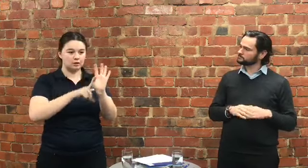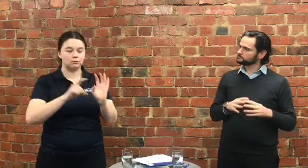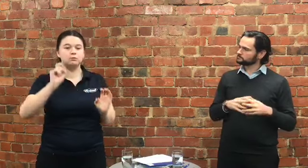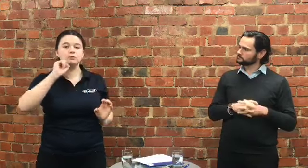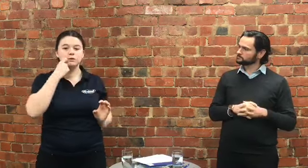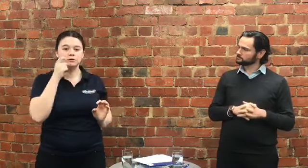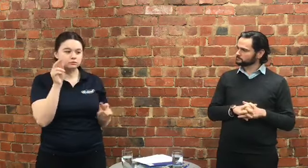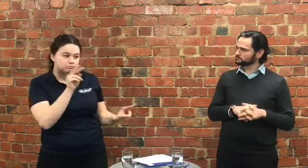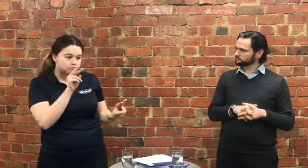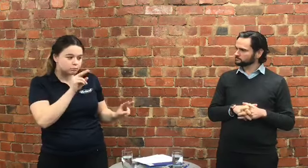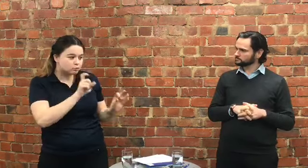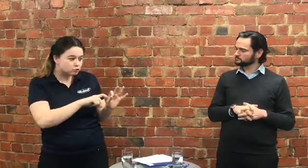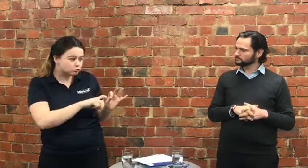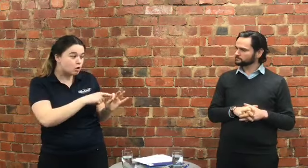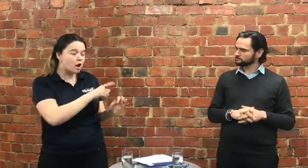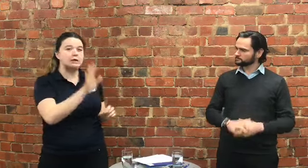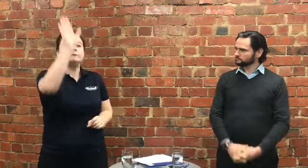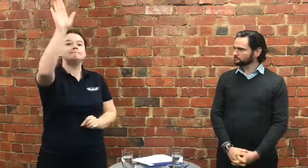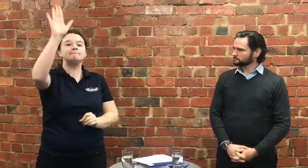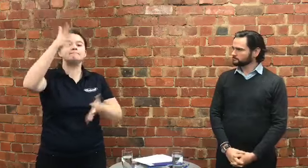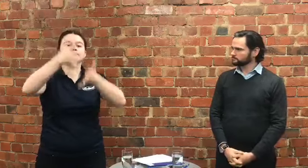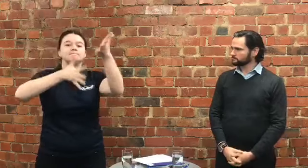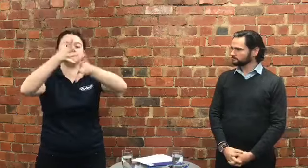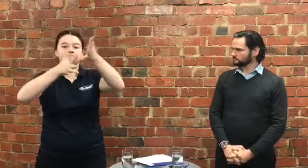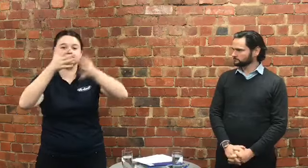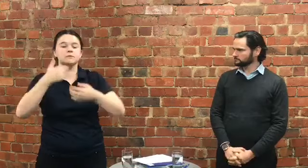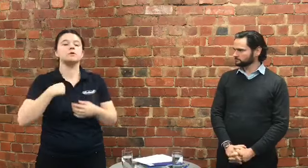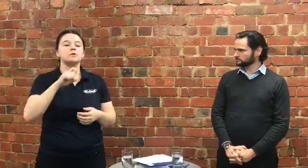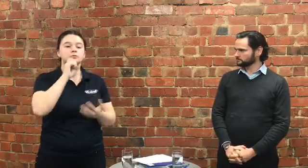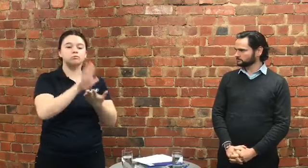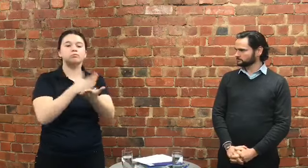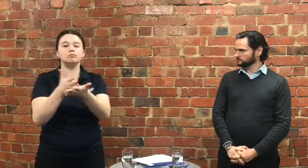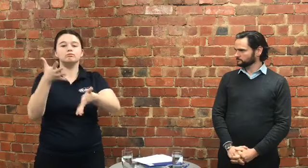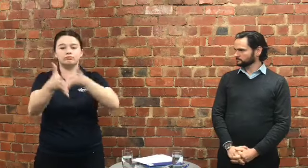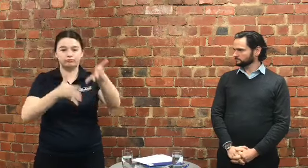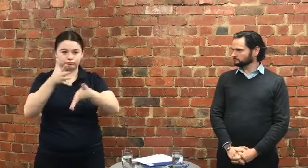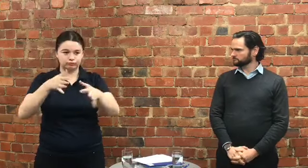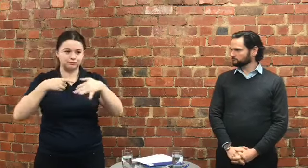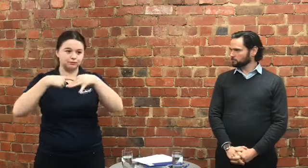We have Shirley here this evening, who will be monitoring any questions, so please feel free if you would like